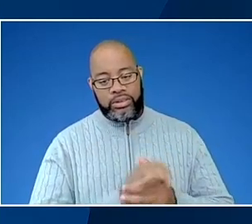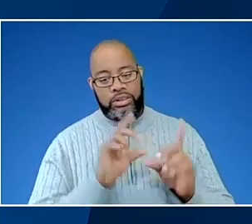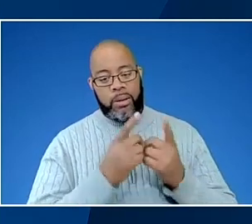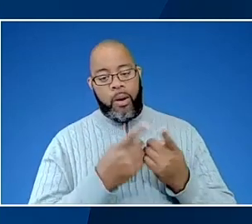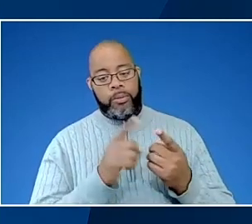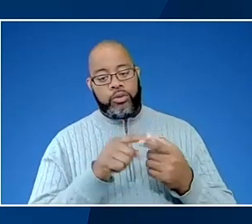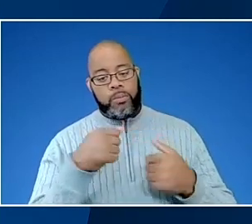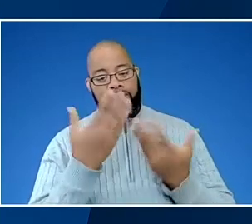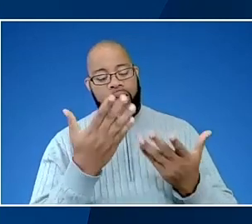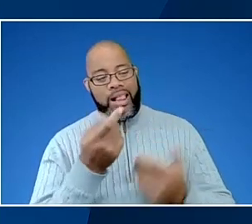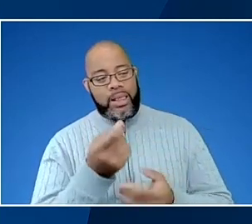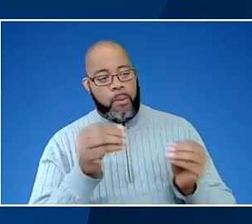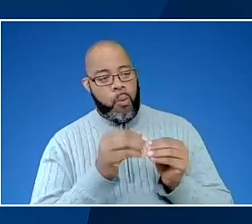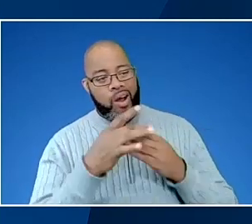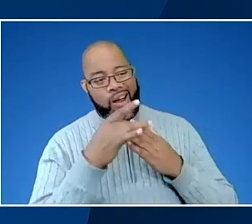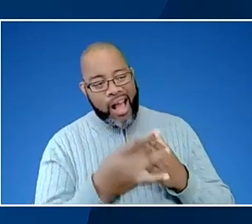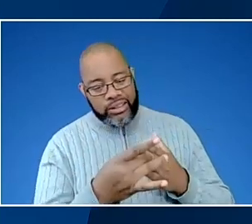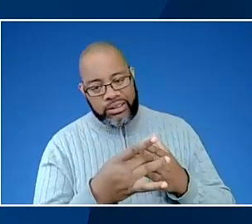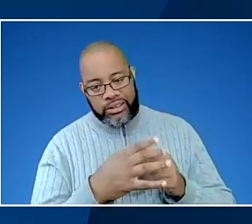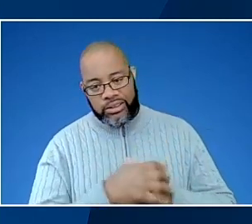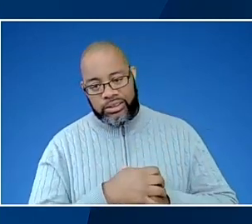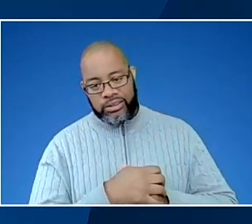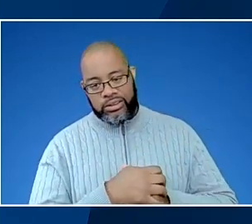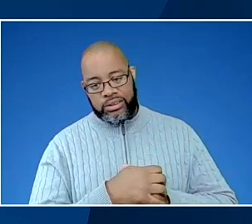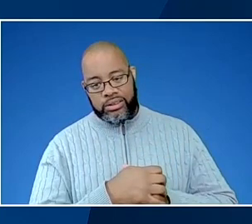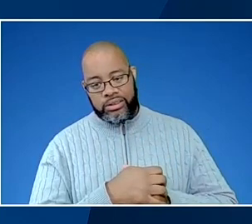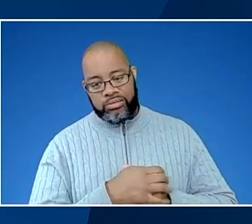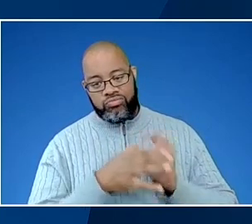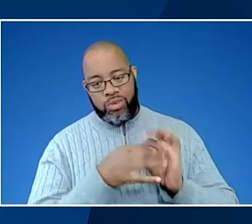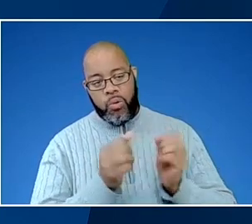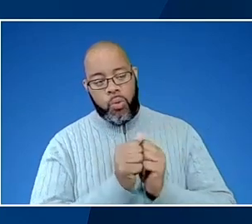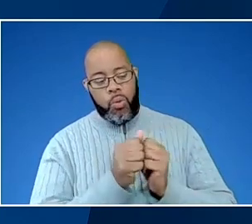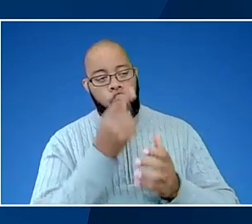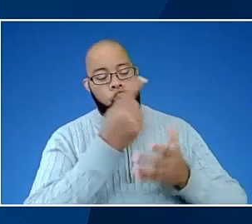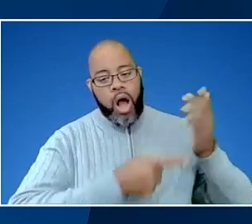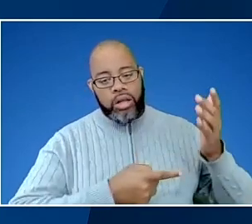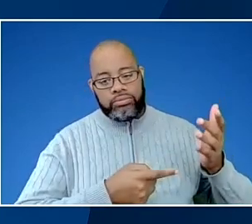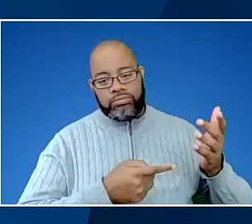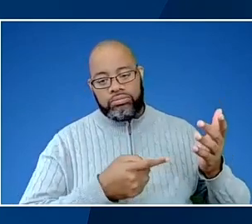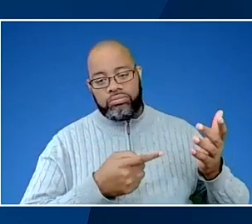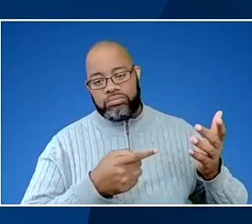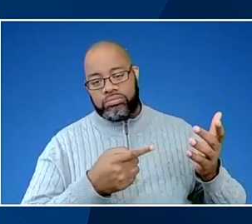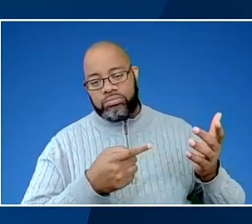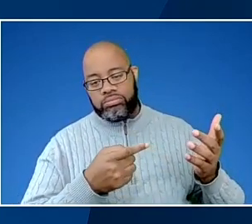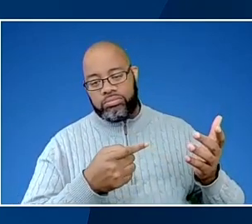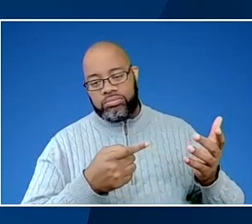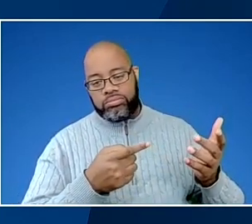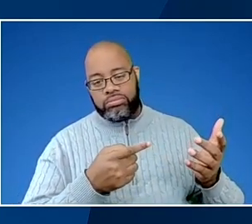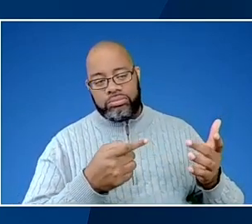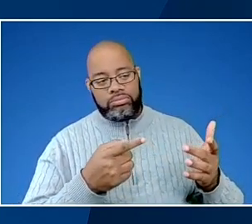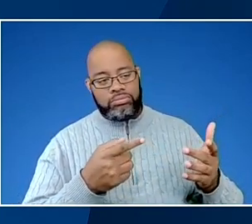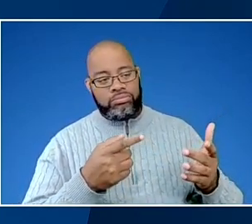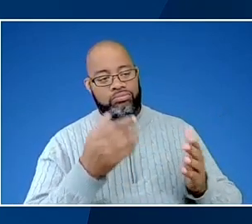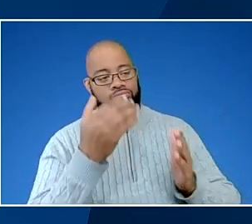little more guidance about what the- you know, what the statutory requirements around the definition of a low-income